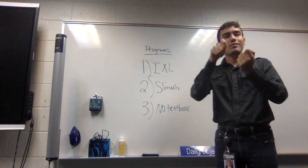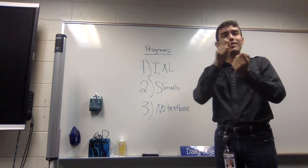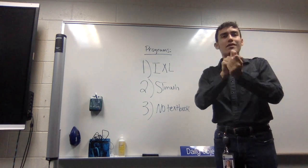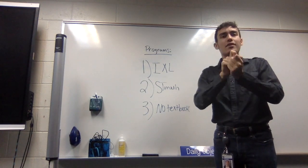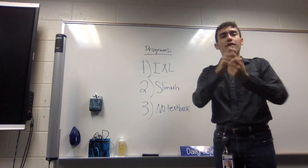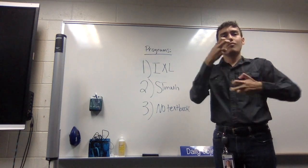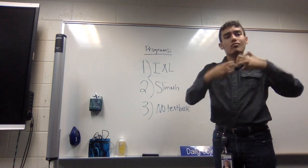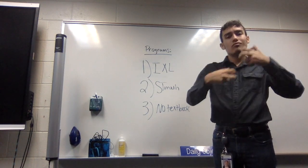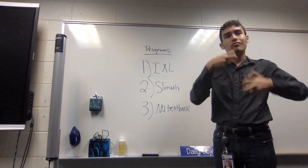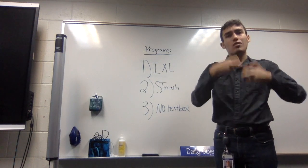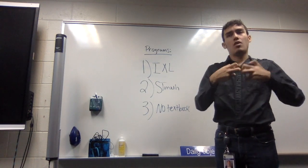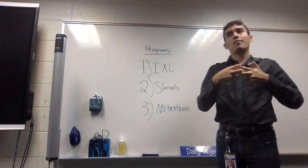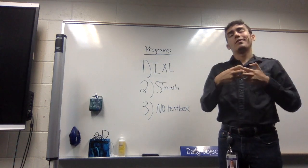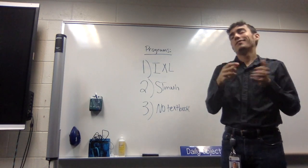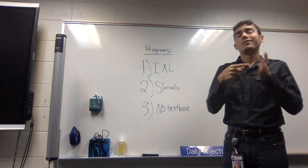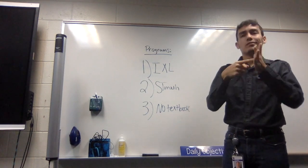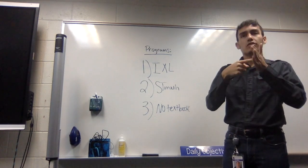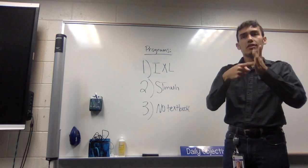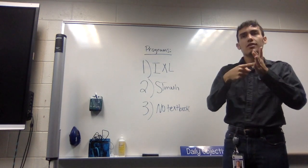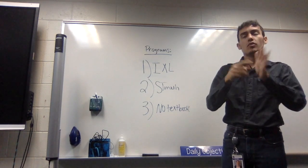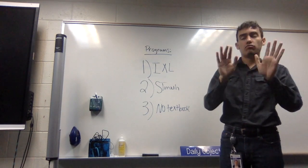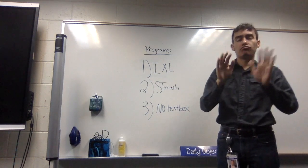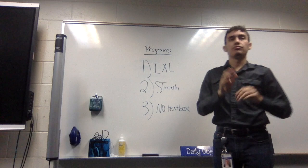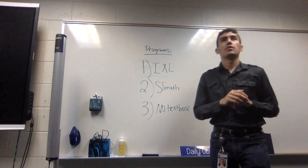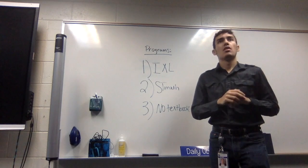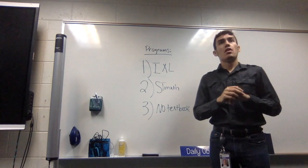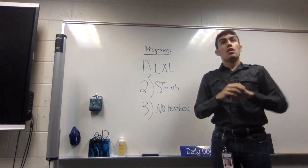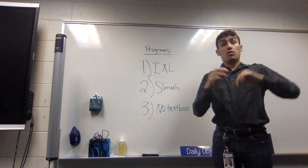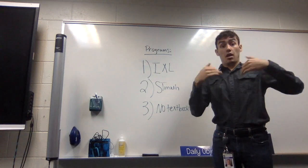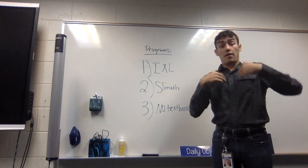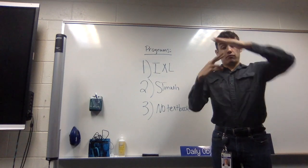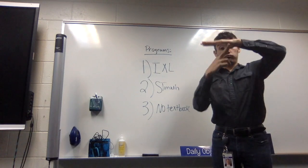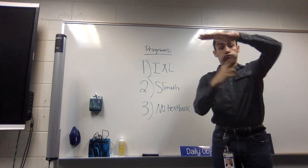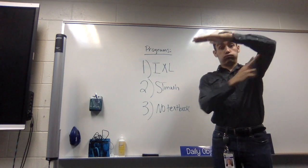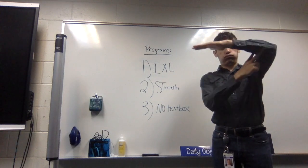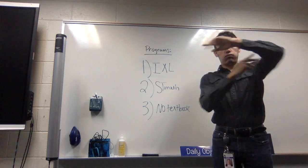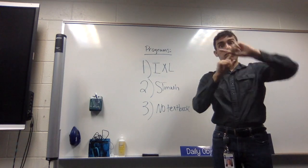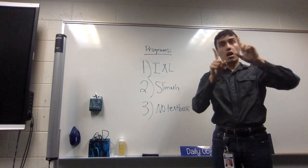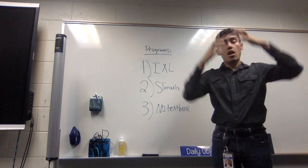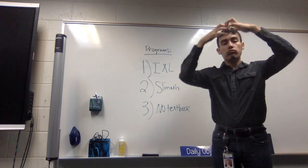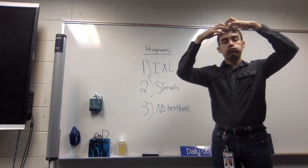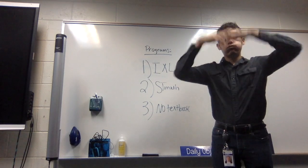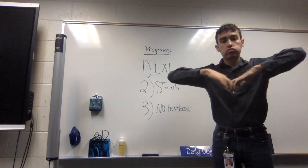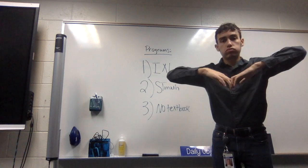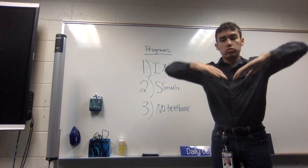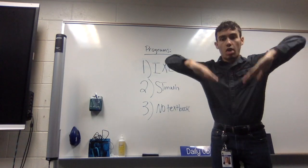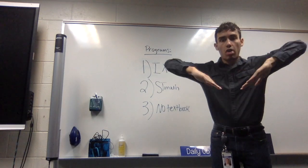solve specific problems. Like, for example: Let's say you have a bridge, right, but it's